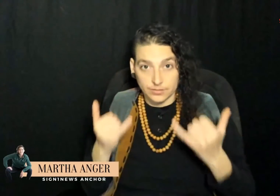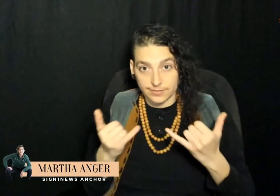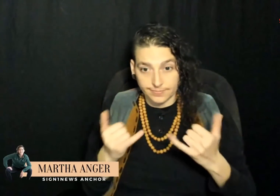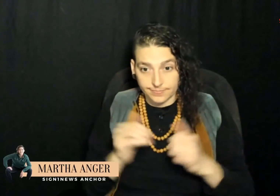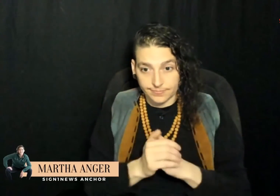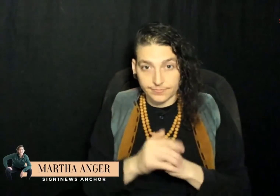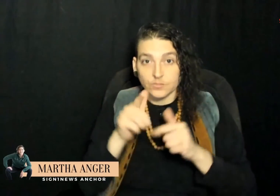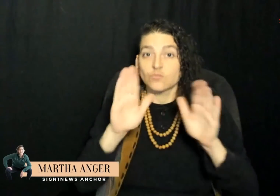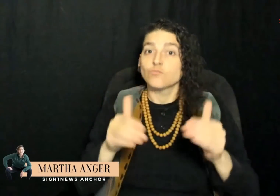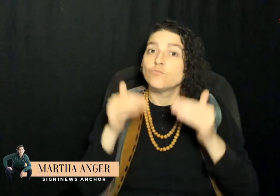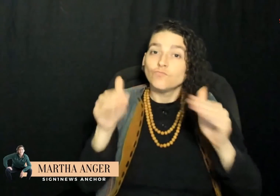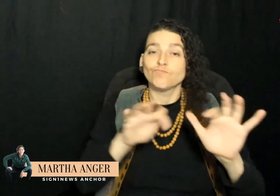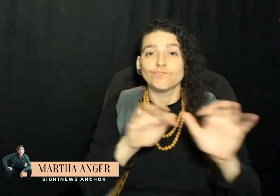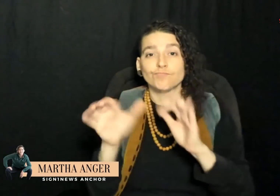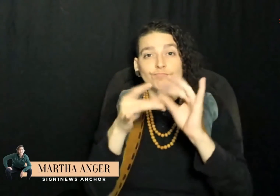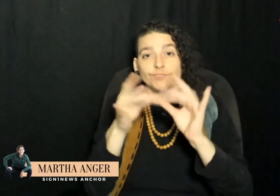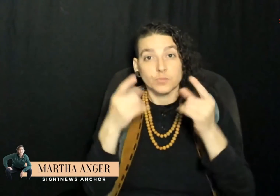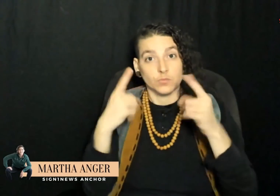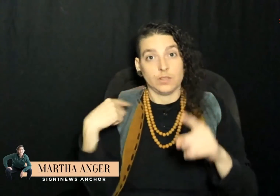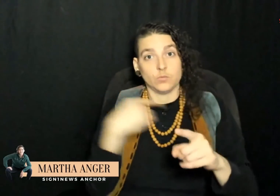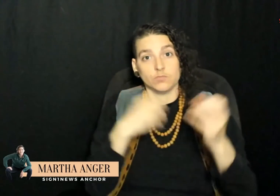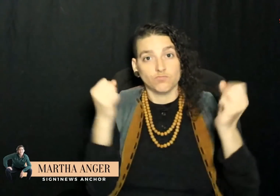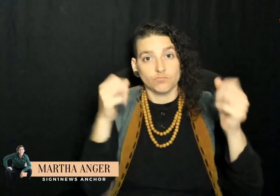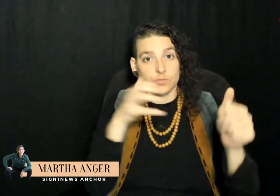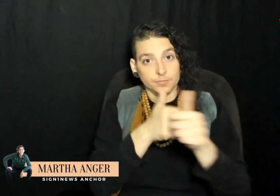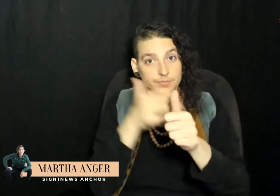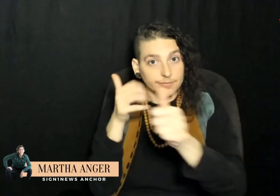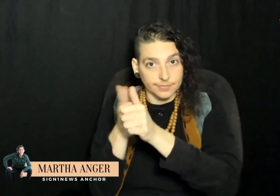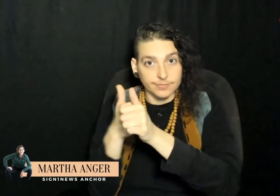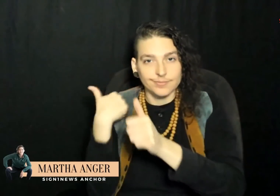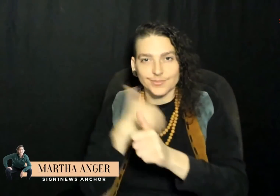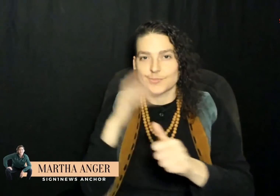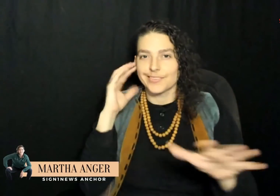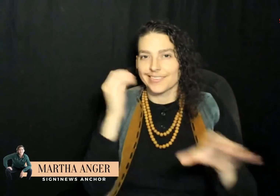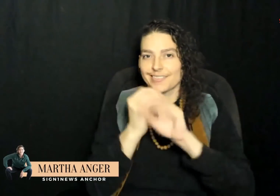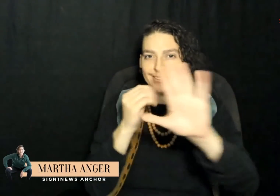if you post an interesting comment during this update we may add it at the bottom of the screen